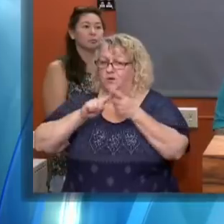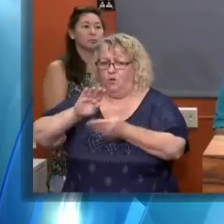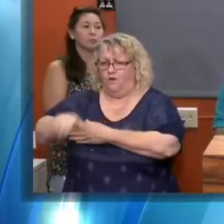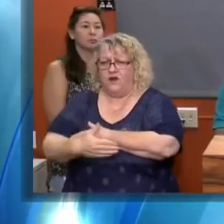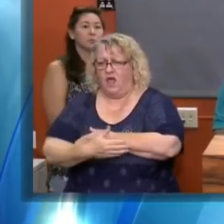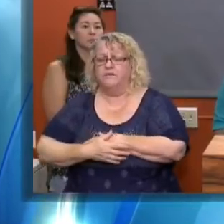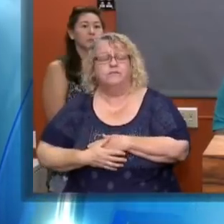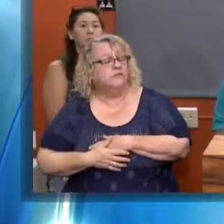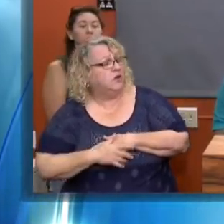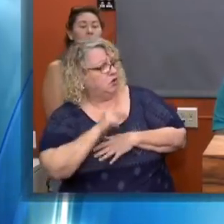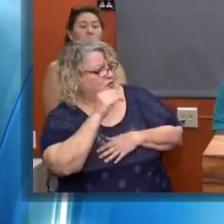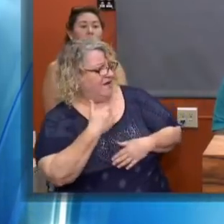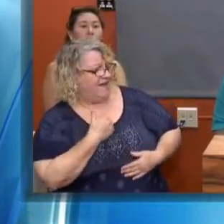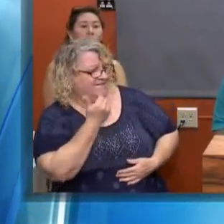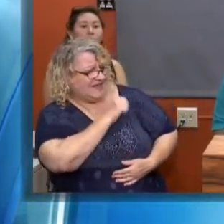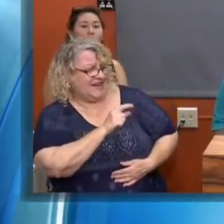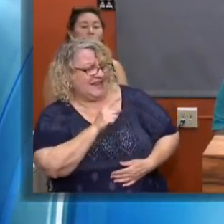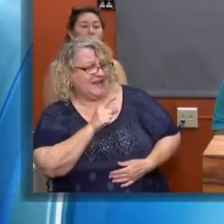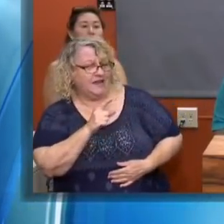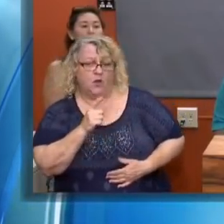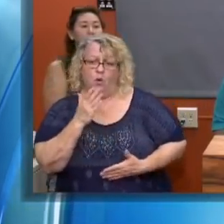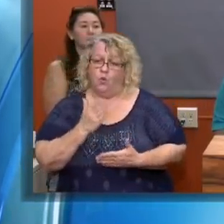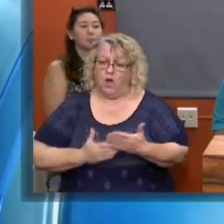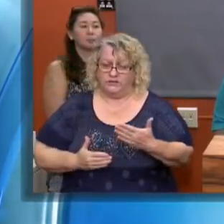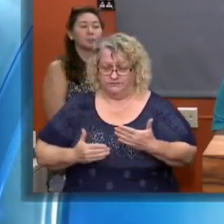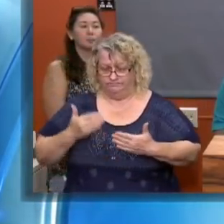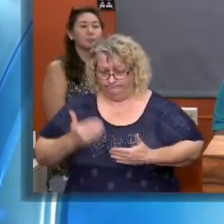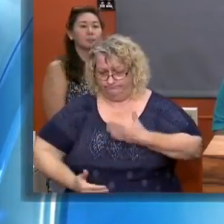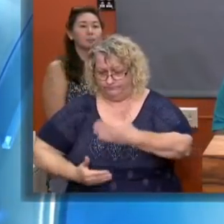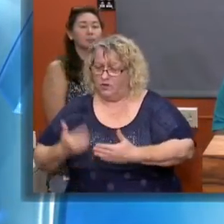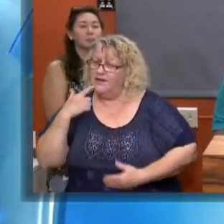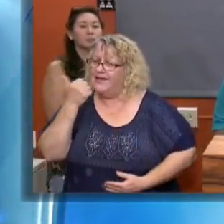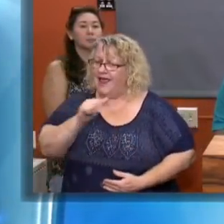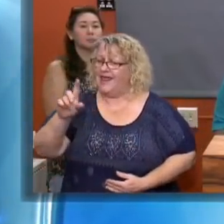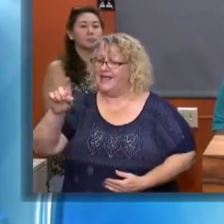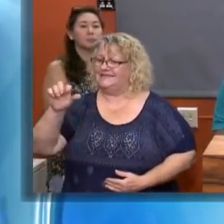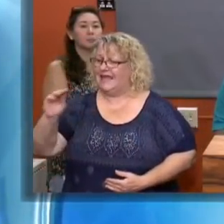IMPROVEMENTS THERE. BUT THOSE IMPROVEMENTS WON'T